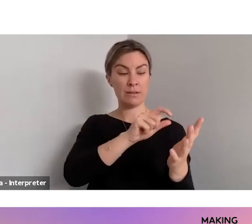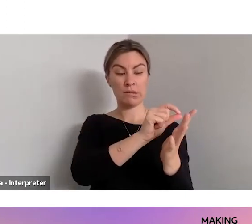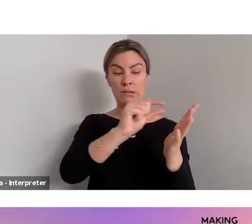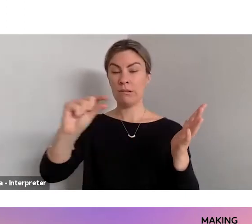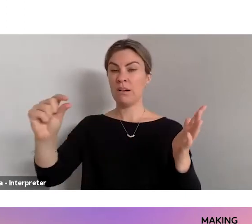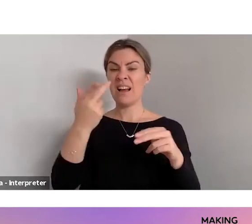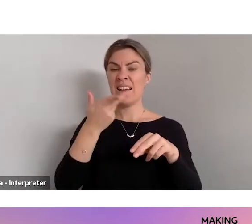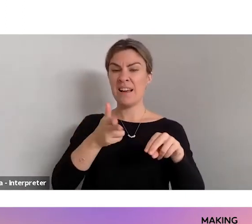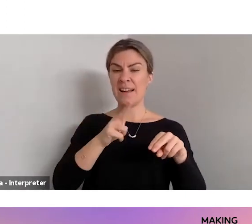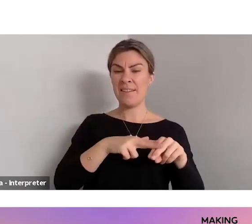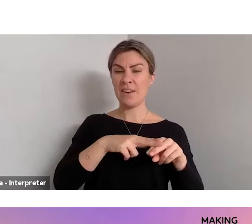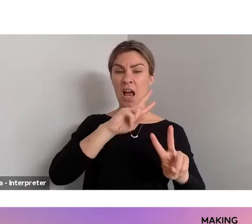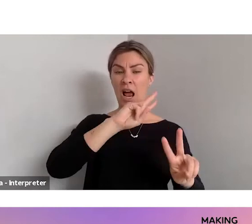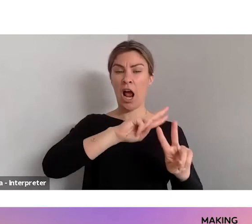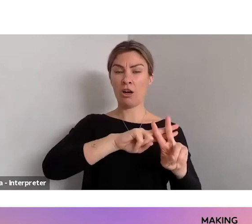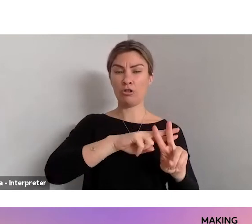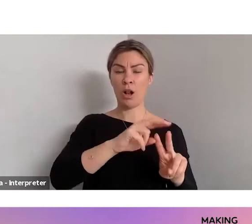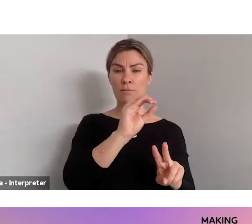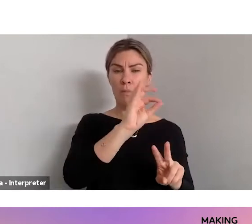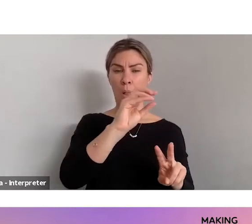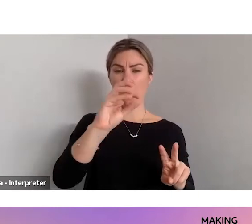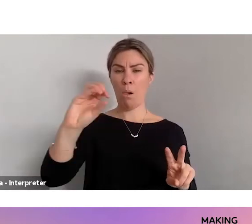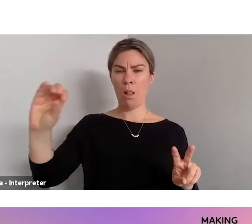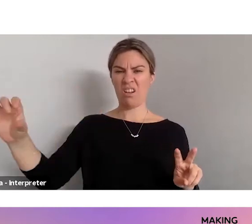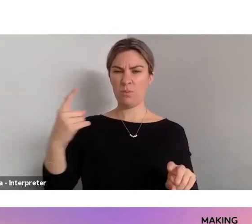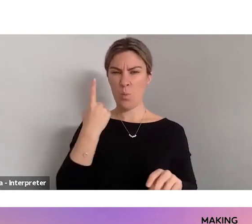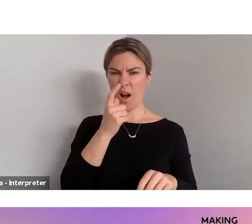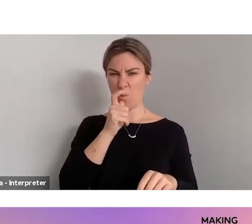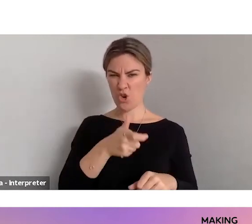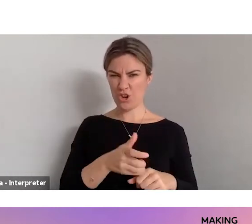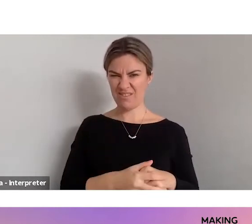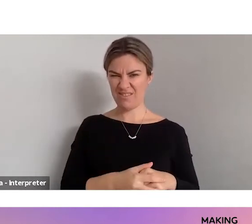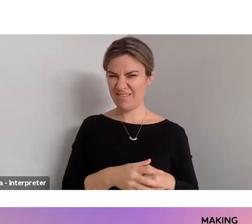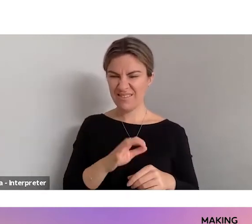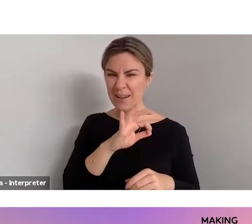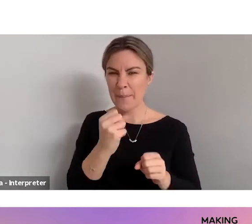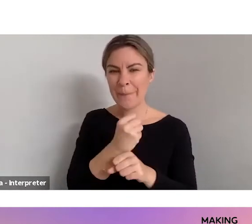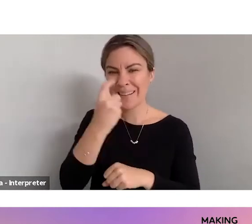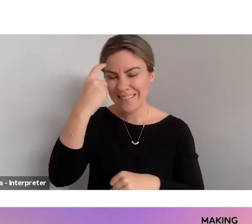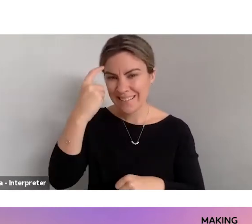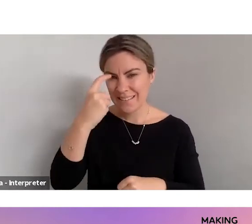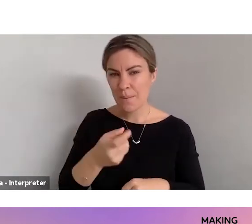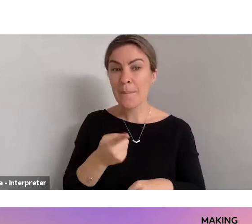As opposed to a coherent message.